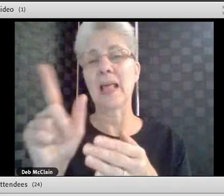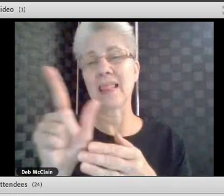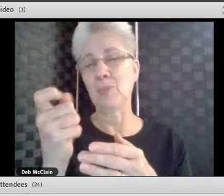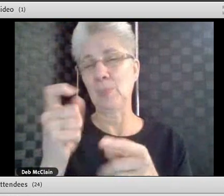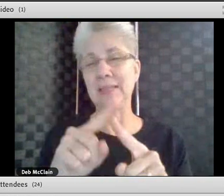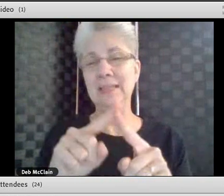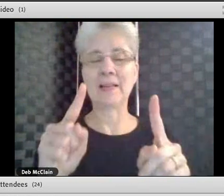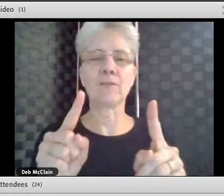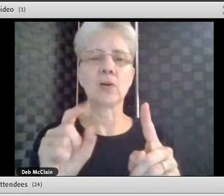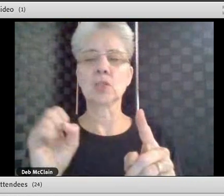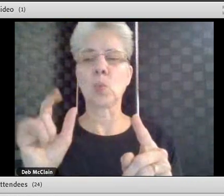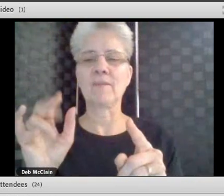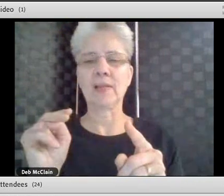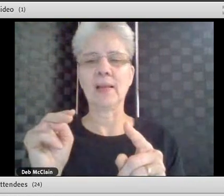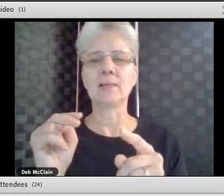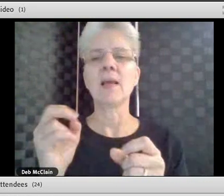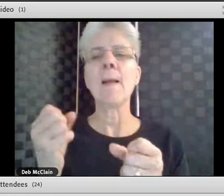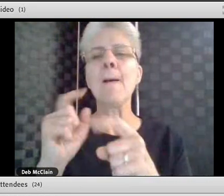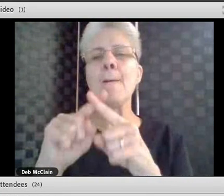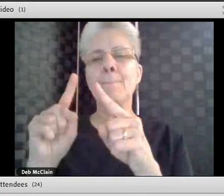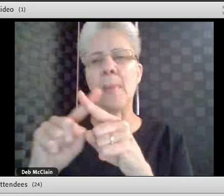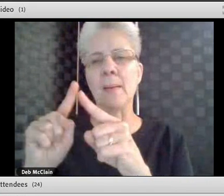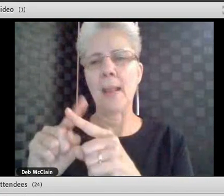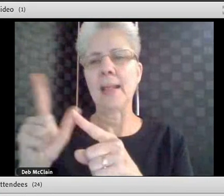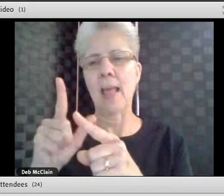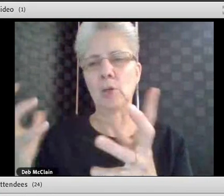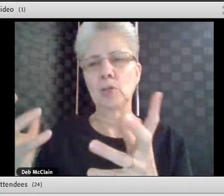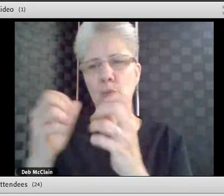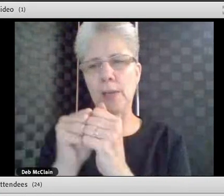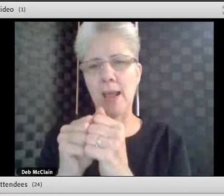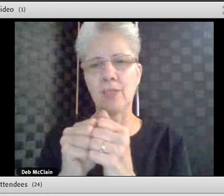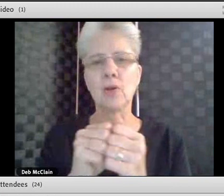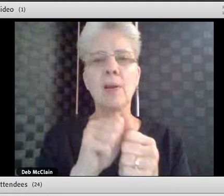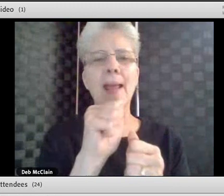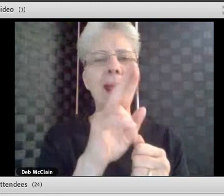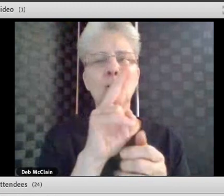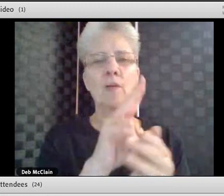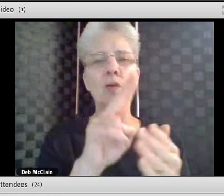So Air University Library is a little bit different. SWFLN is a multi-library cooperative.